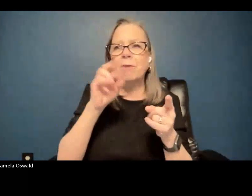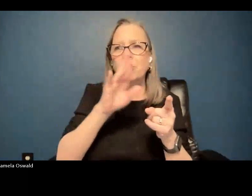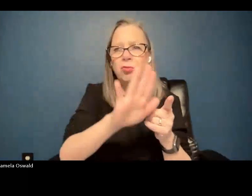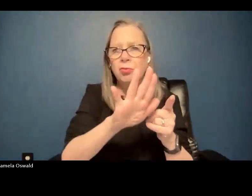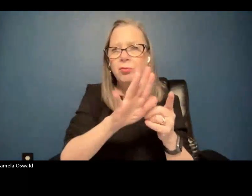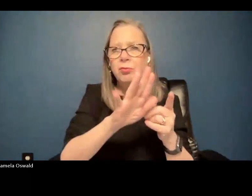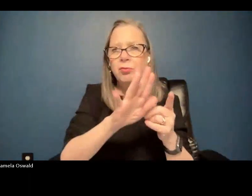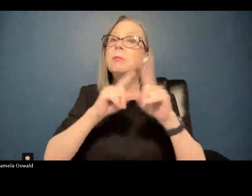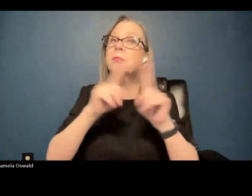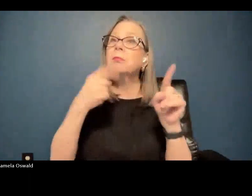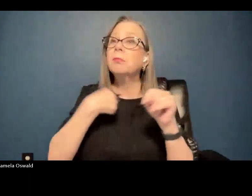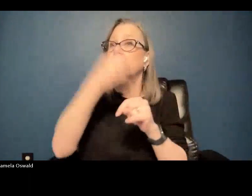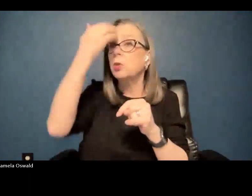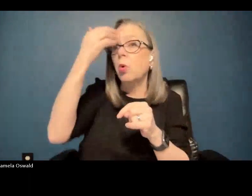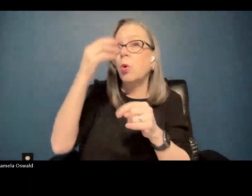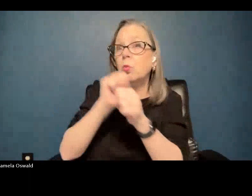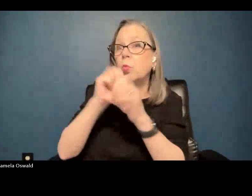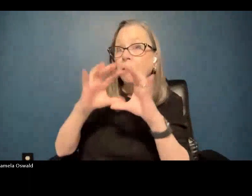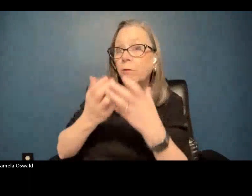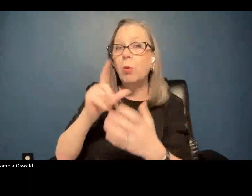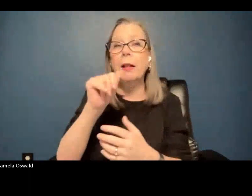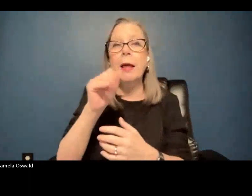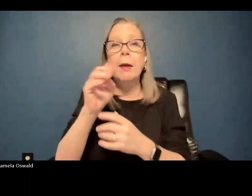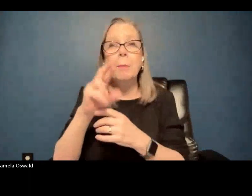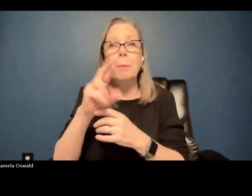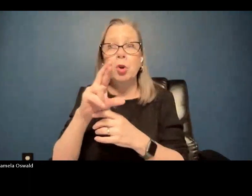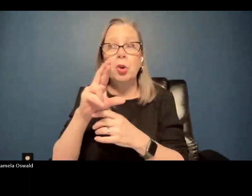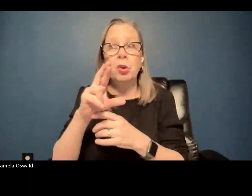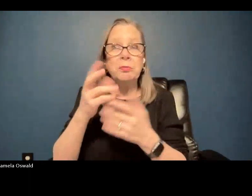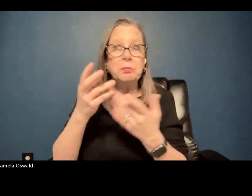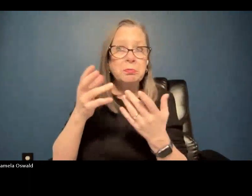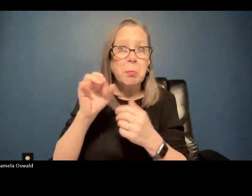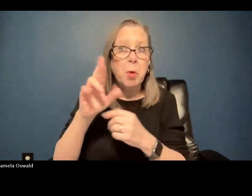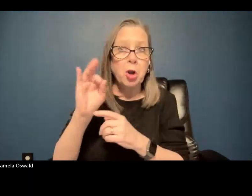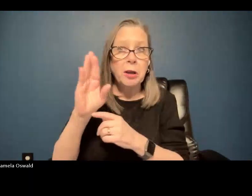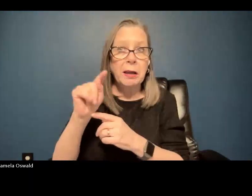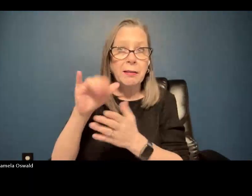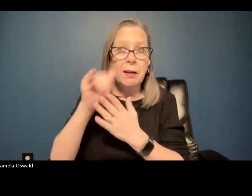We know labor market information. So coming together and learning more was really helpful.